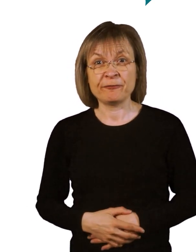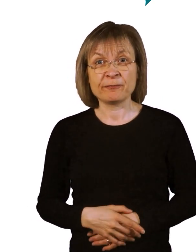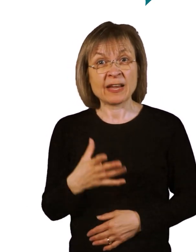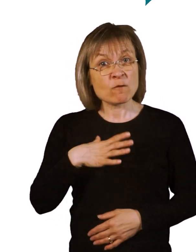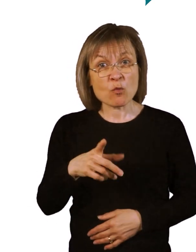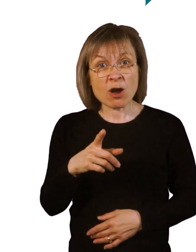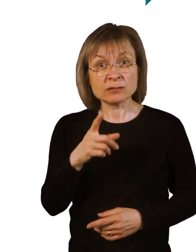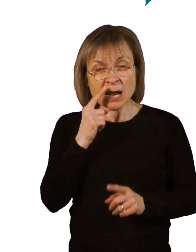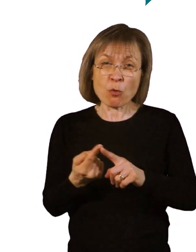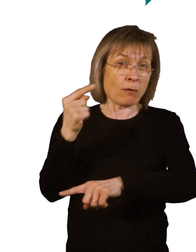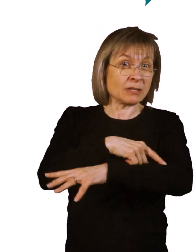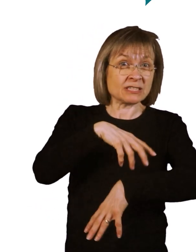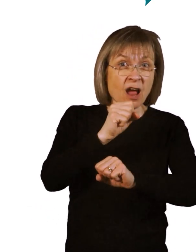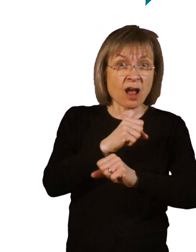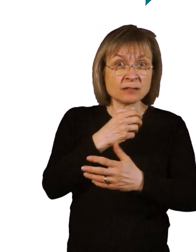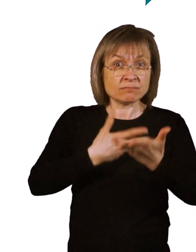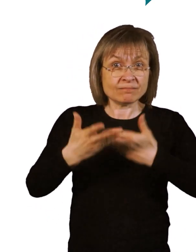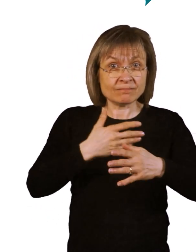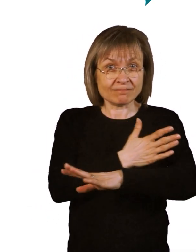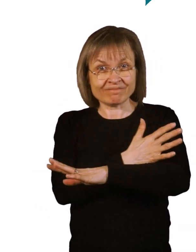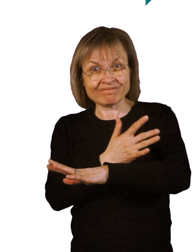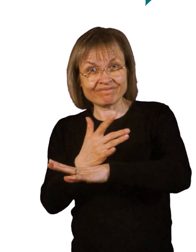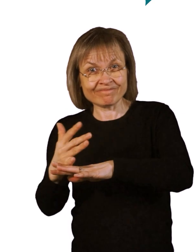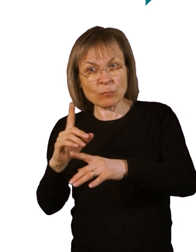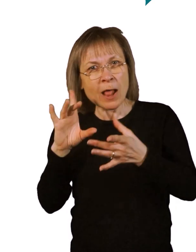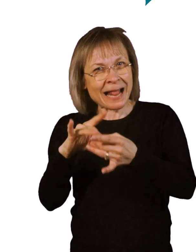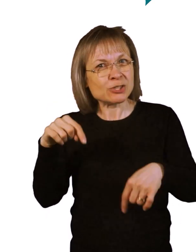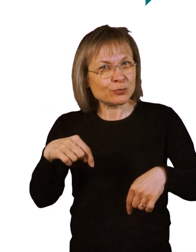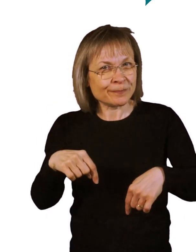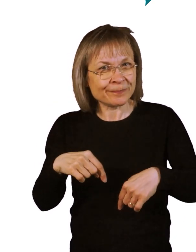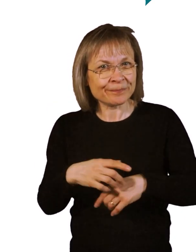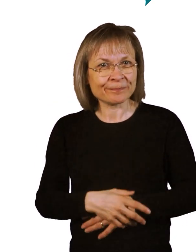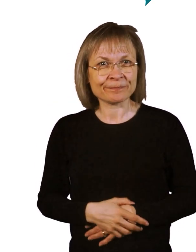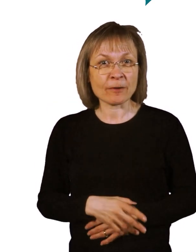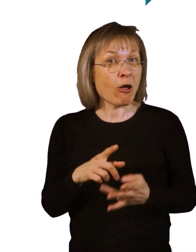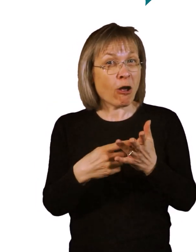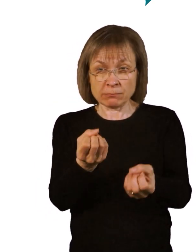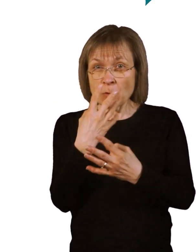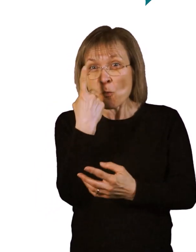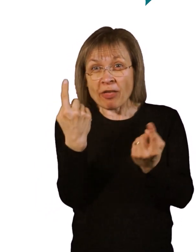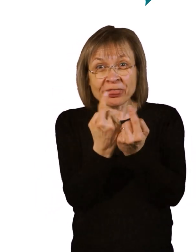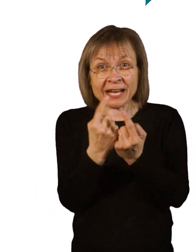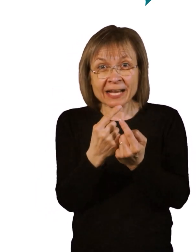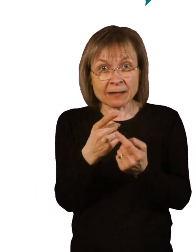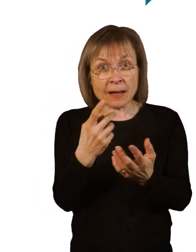If you want, you can take us back to the start and tell us everything you think is relevant. Or you can just tell us about one thing